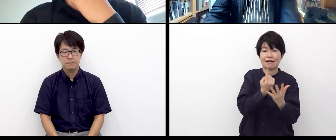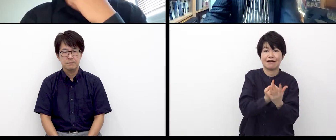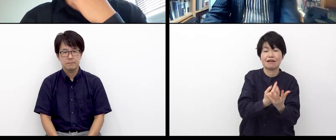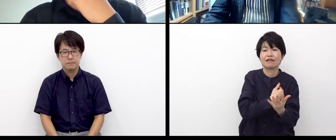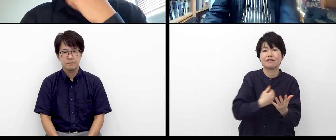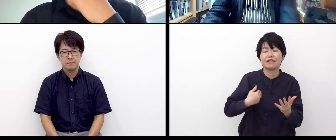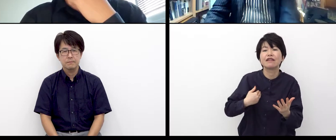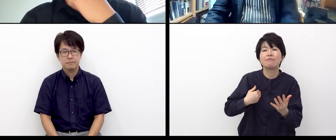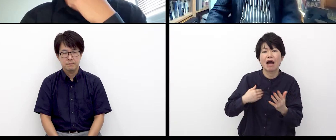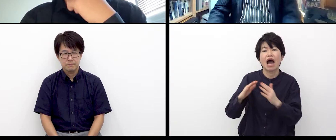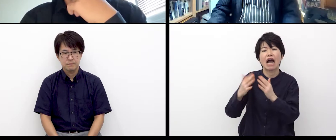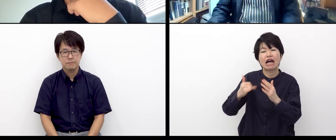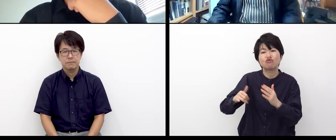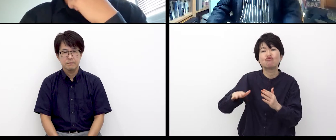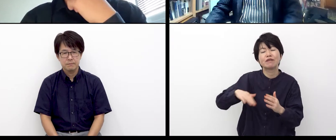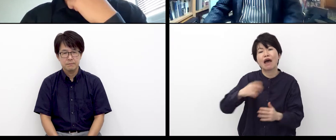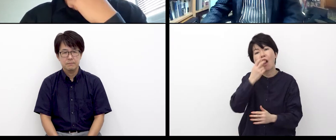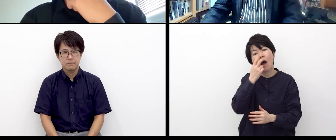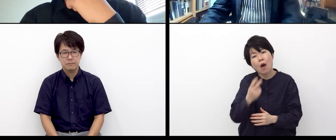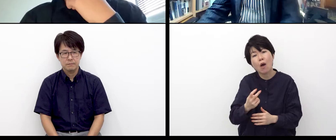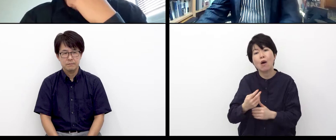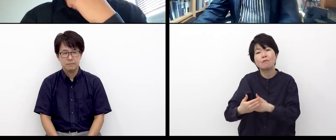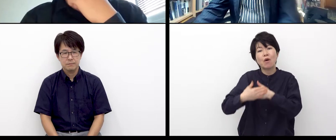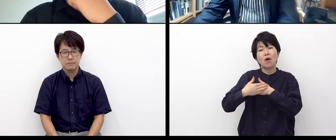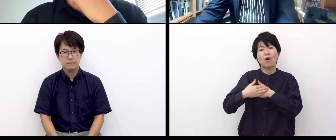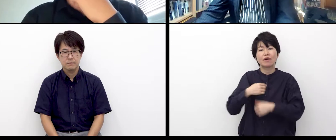and come back to society. In many ways,